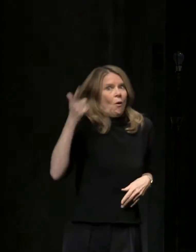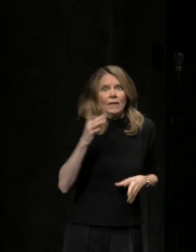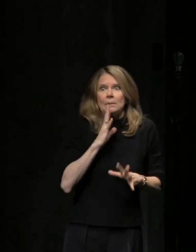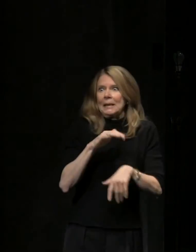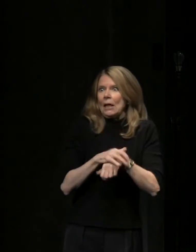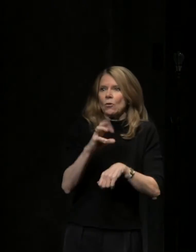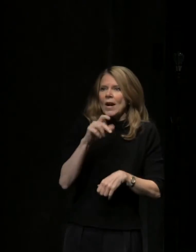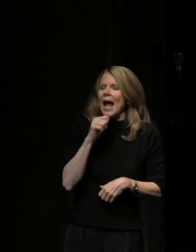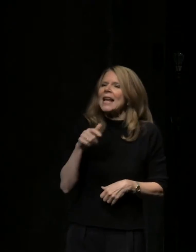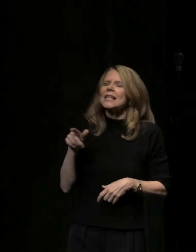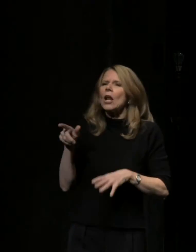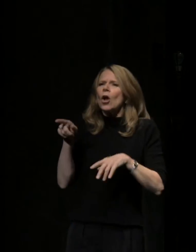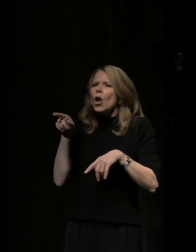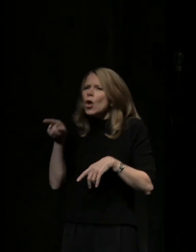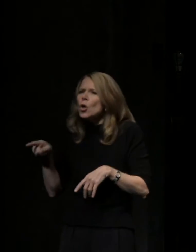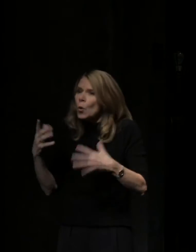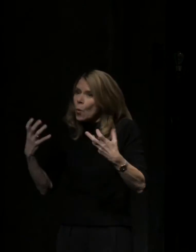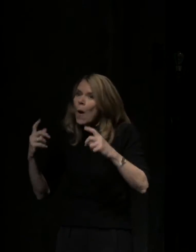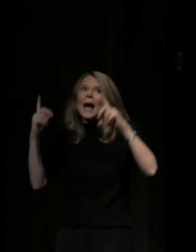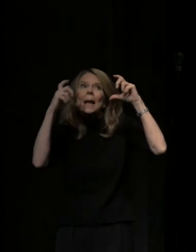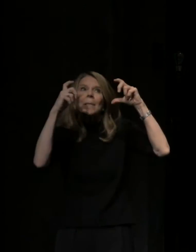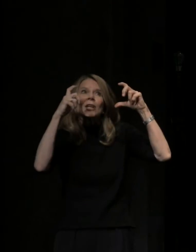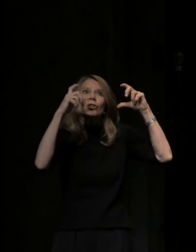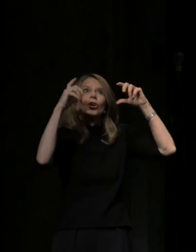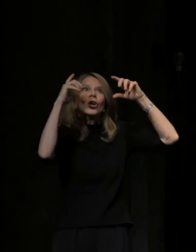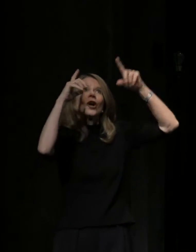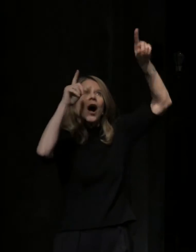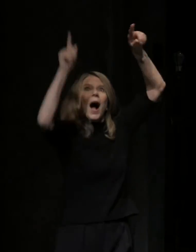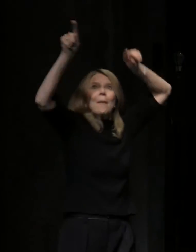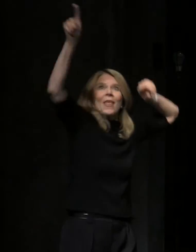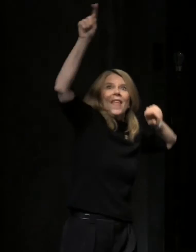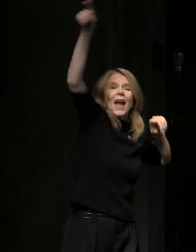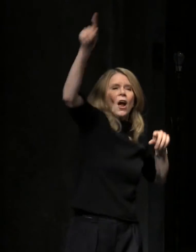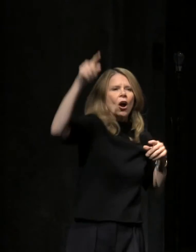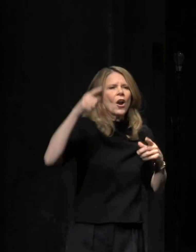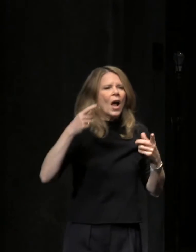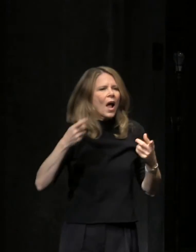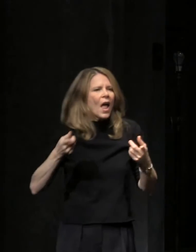“You're trying to get a picture of the President way up there,” and the athletes gestured.